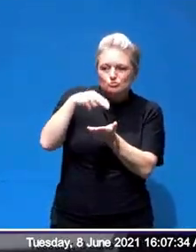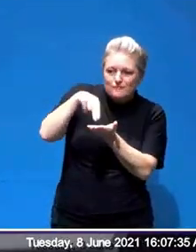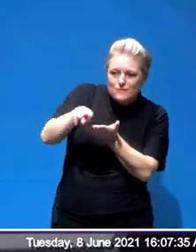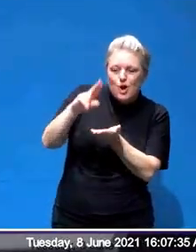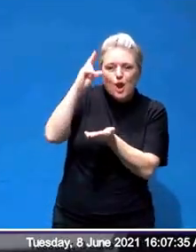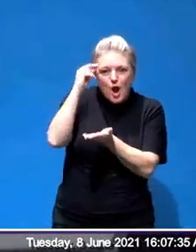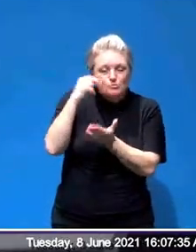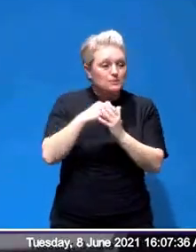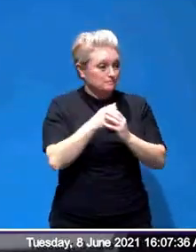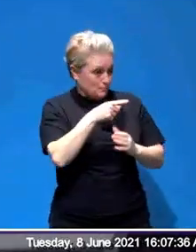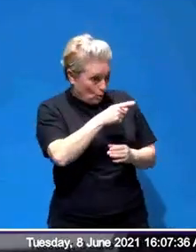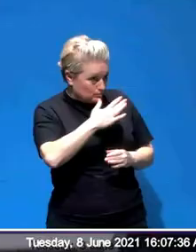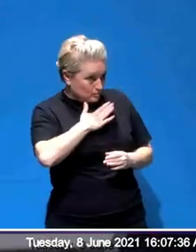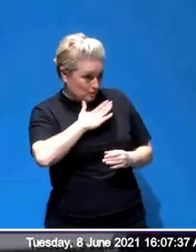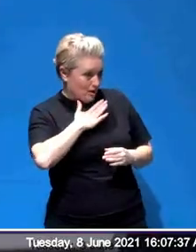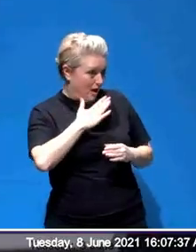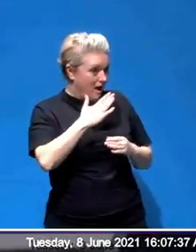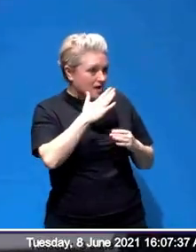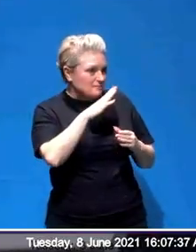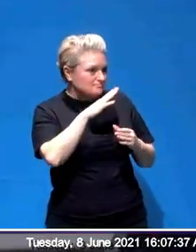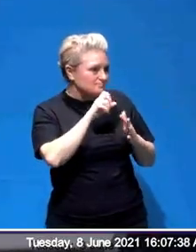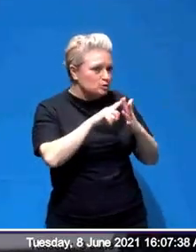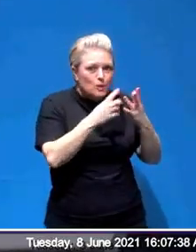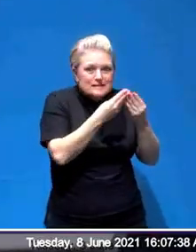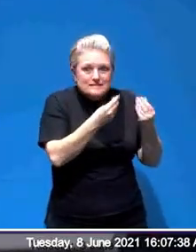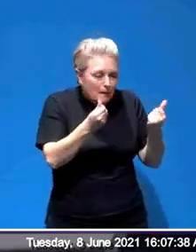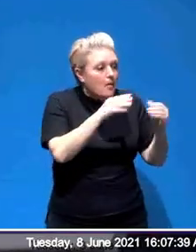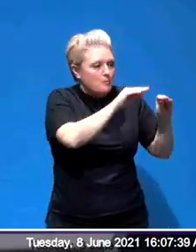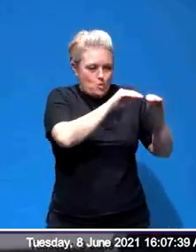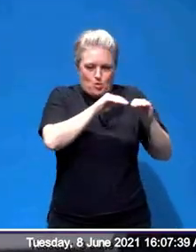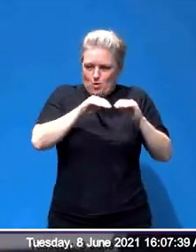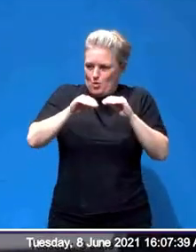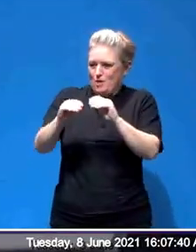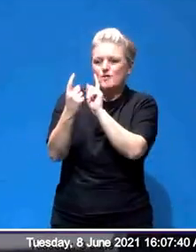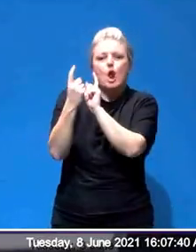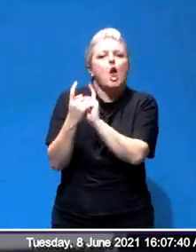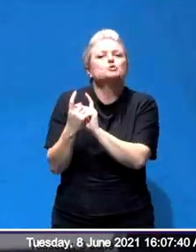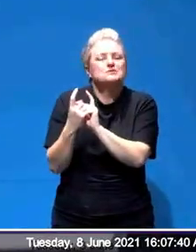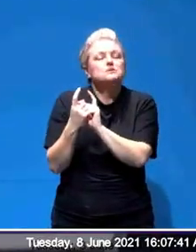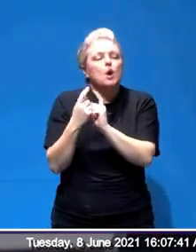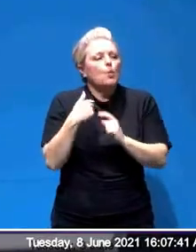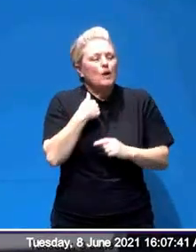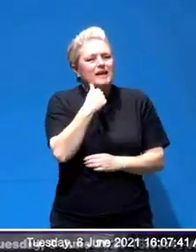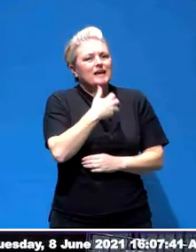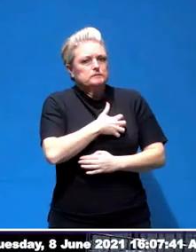engaged in their communities and that they have their supports around them, and mainstream, absolutely. Last question.